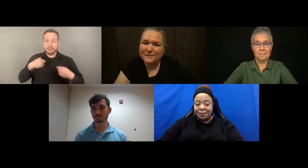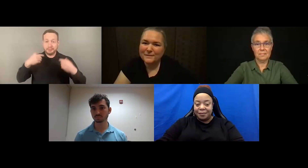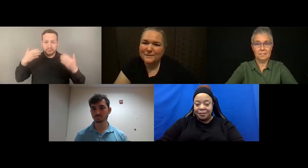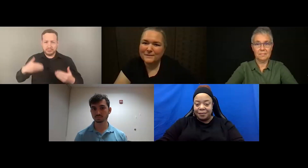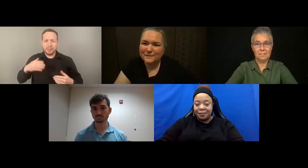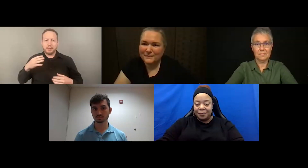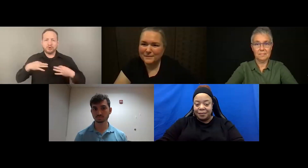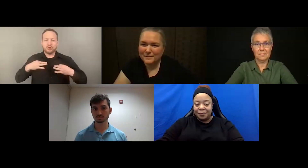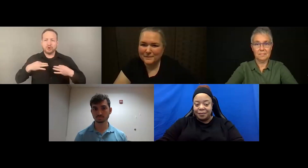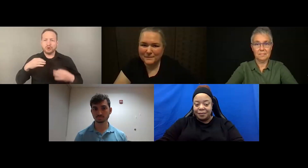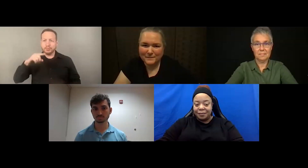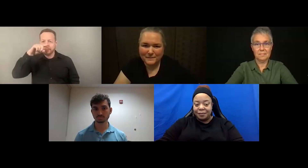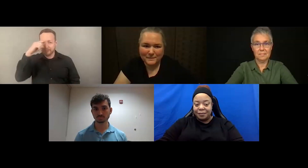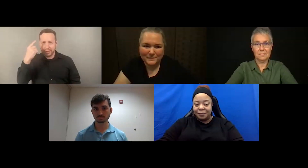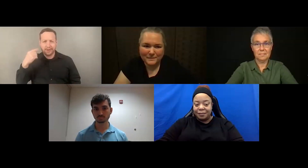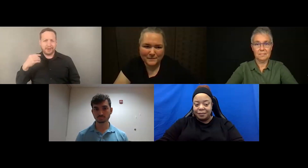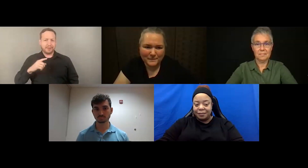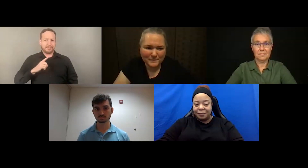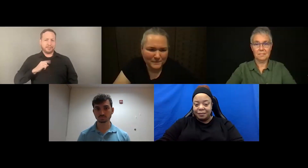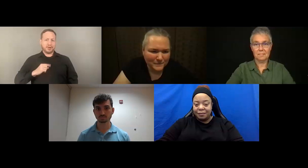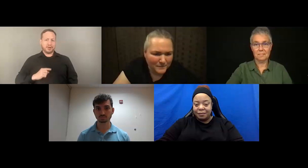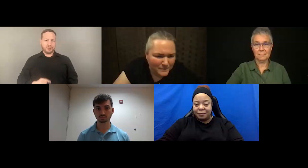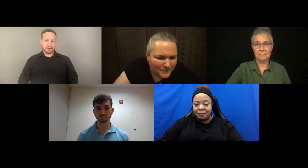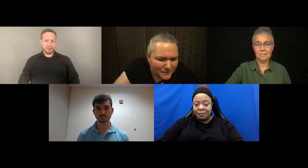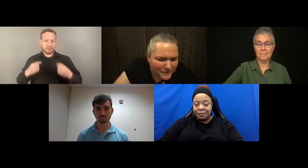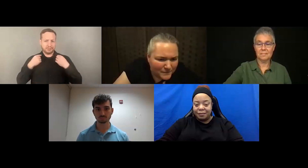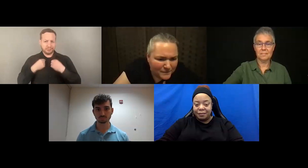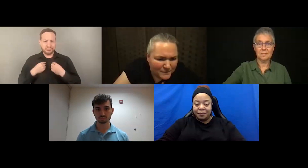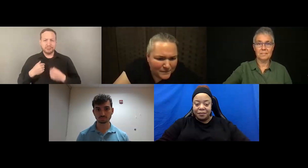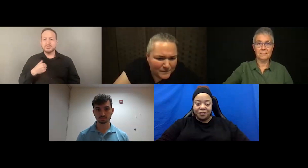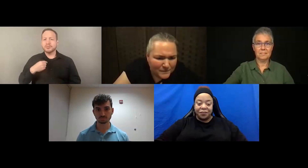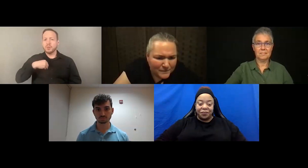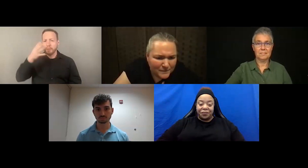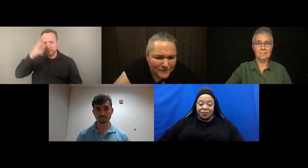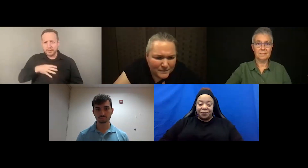of a background of who I am. I am wearing a black shirt, it's a button-down shirt with